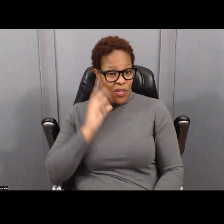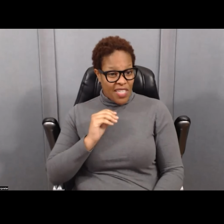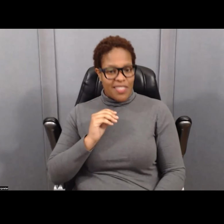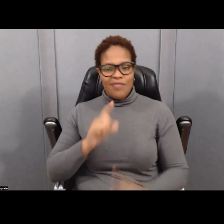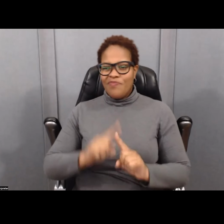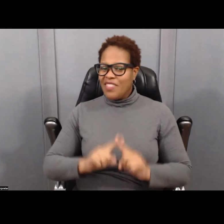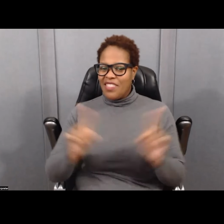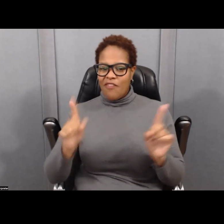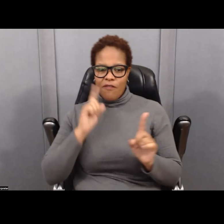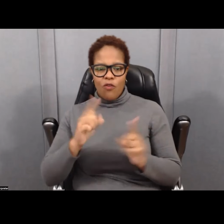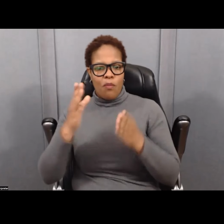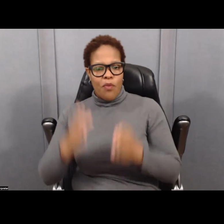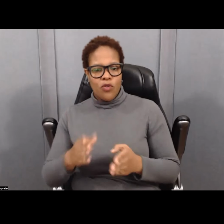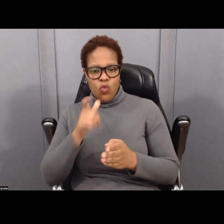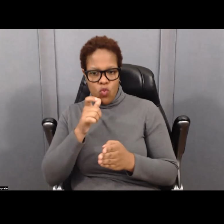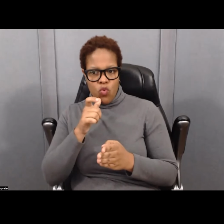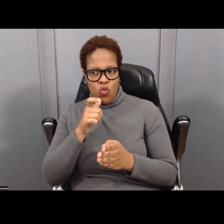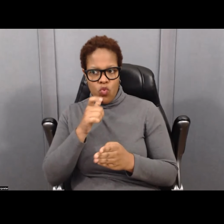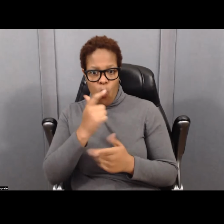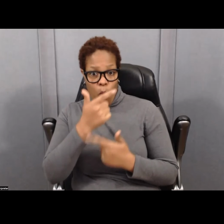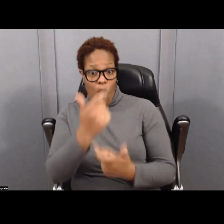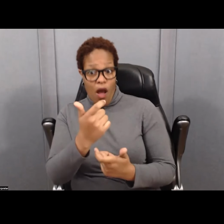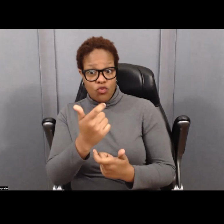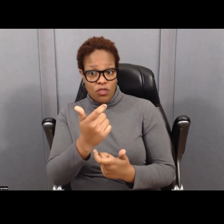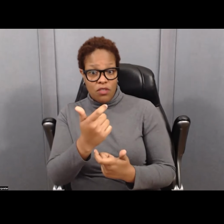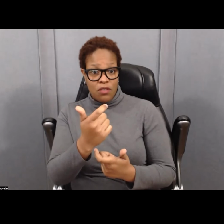for someone who's watching that content, using audio description,